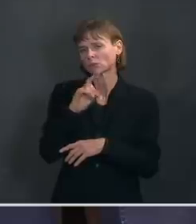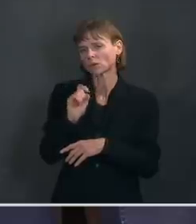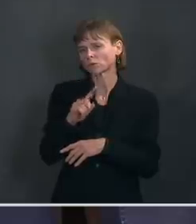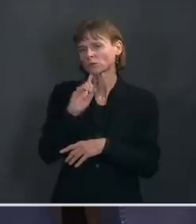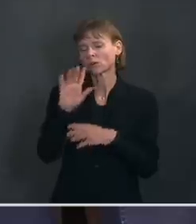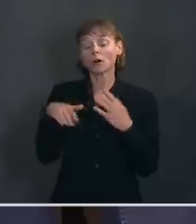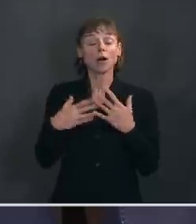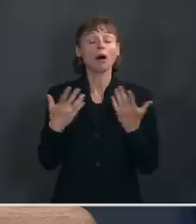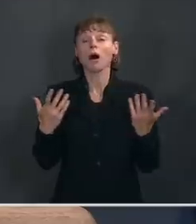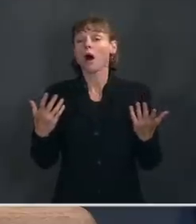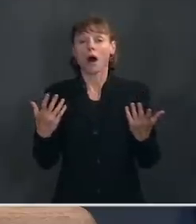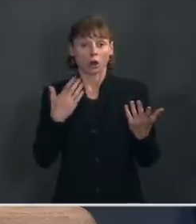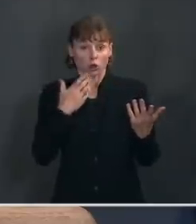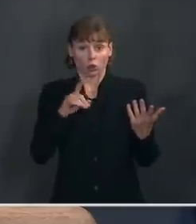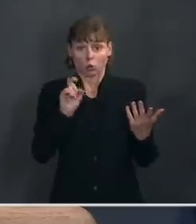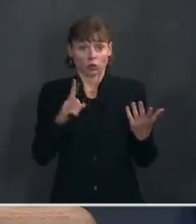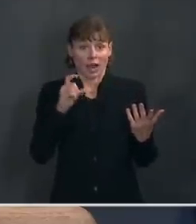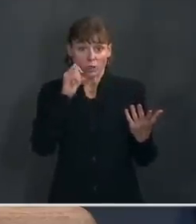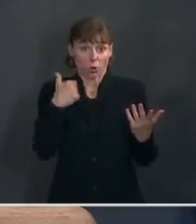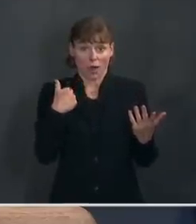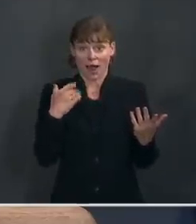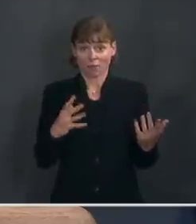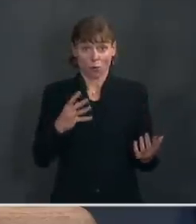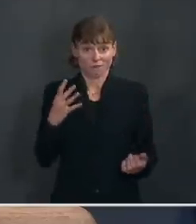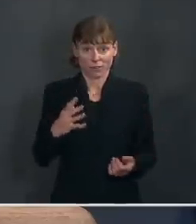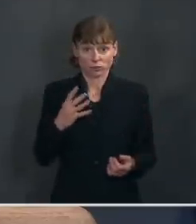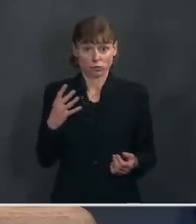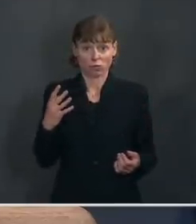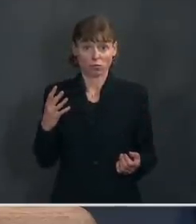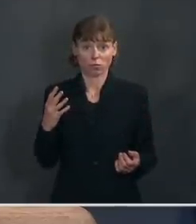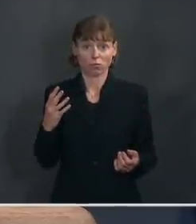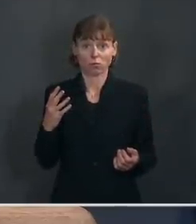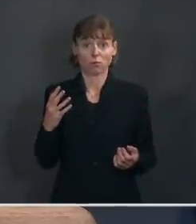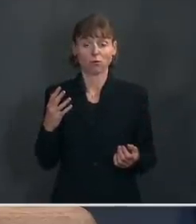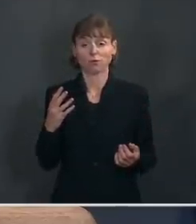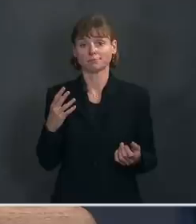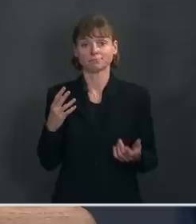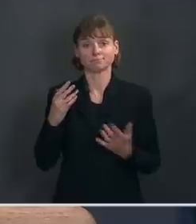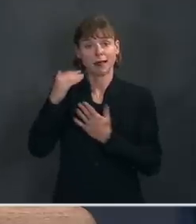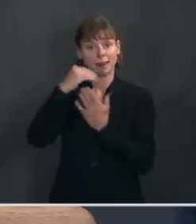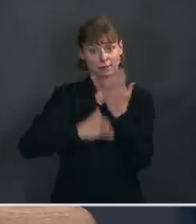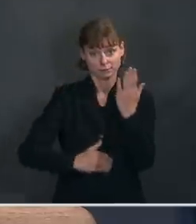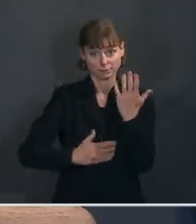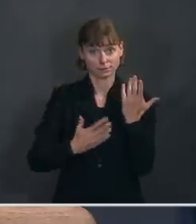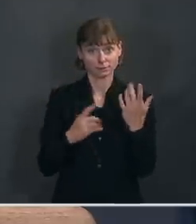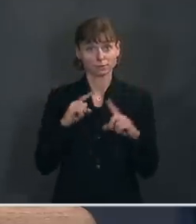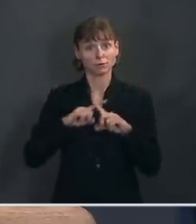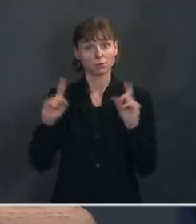Ms. Psaki: I don't have an official manifest, but we will venture to circle back